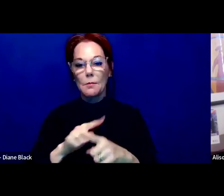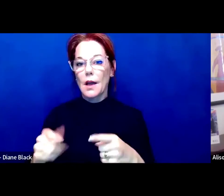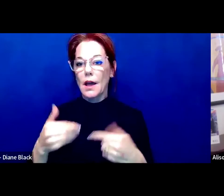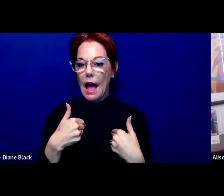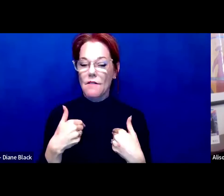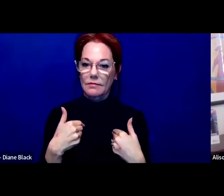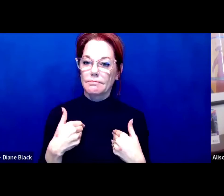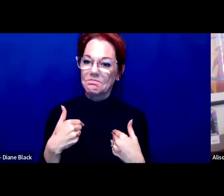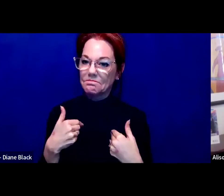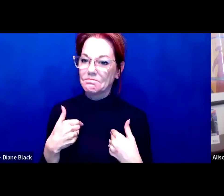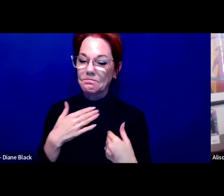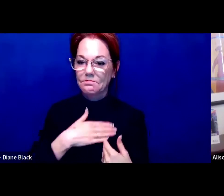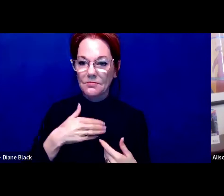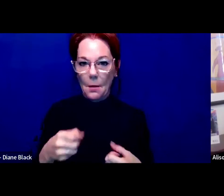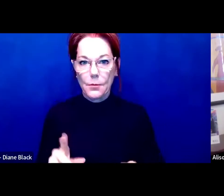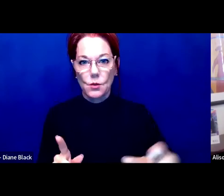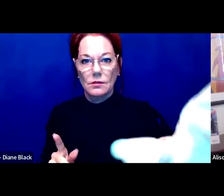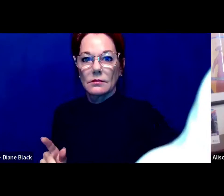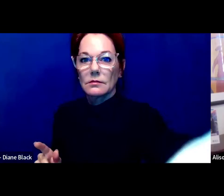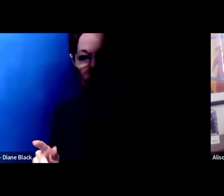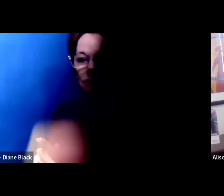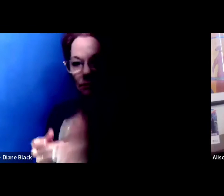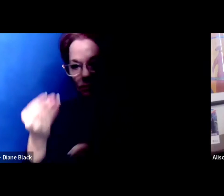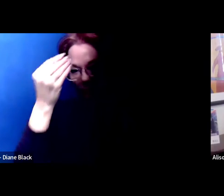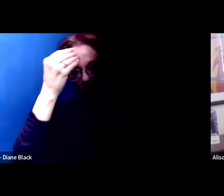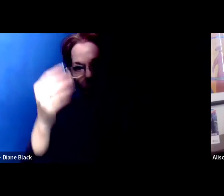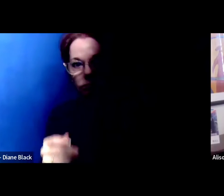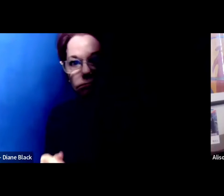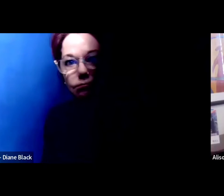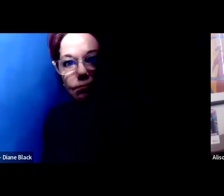minutes to tell you that supporting people with brain injuries continues to be a